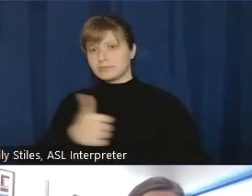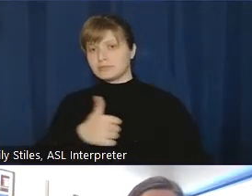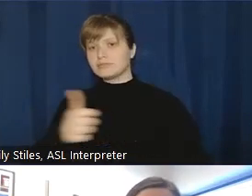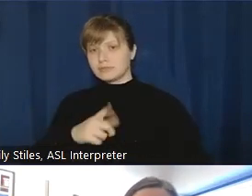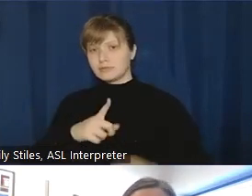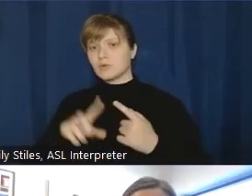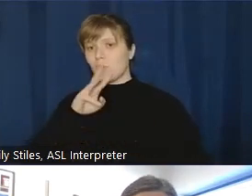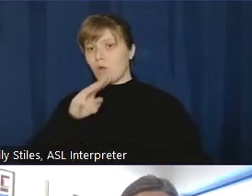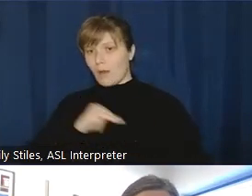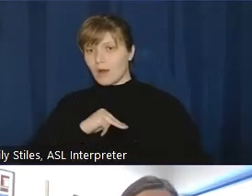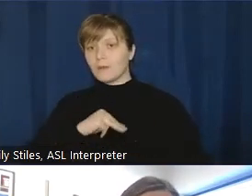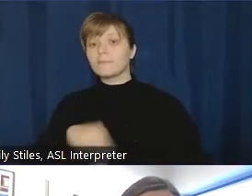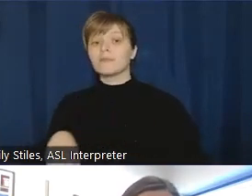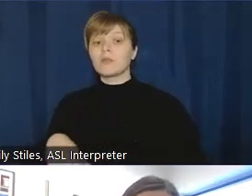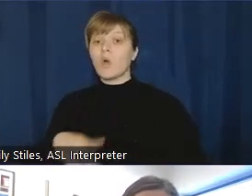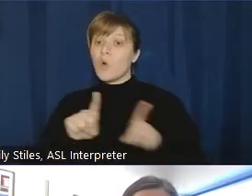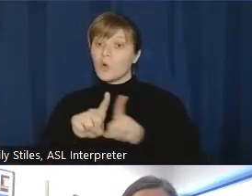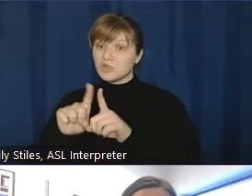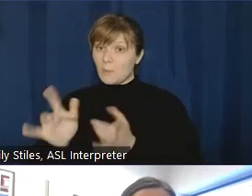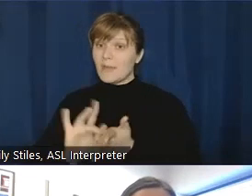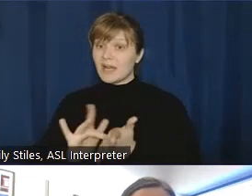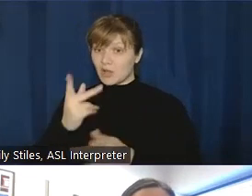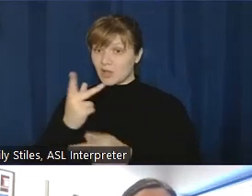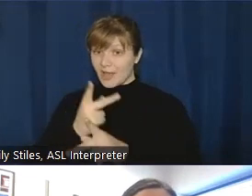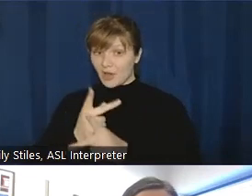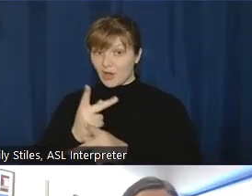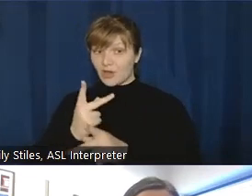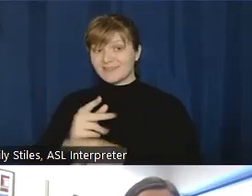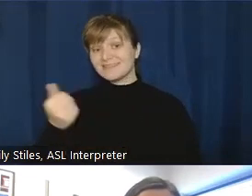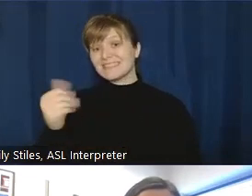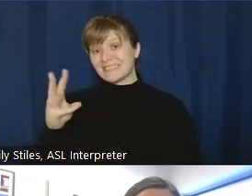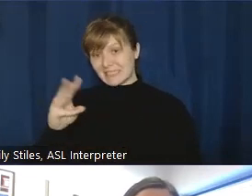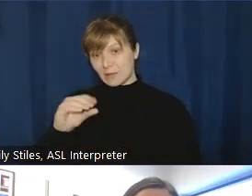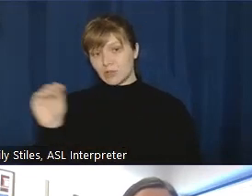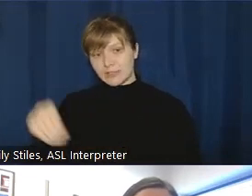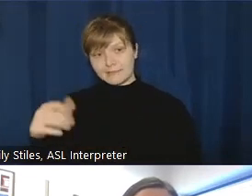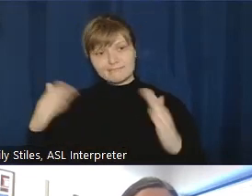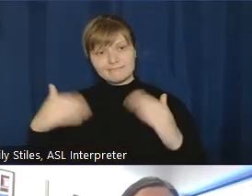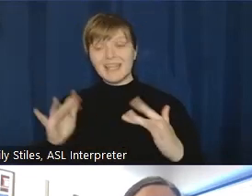care and other services -- 16%. We have a connection center that is basically three